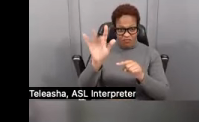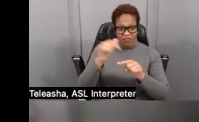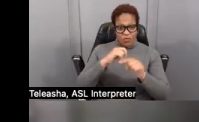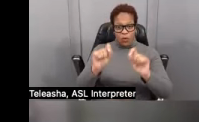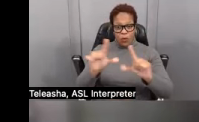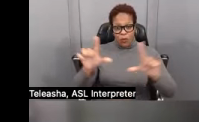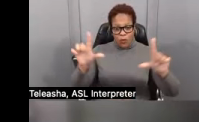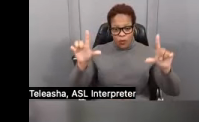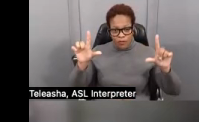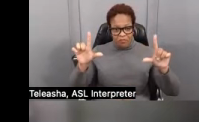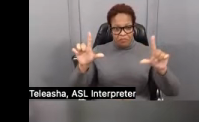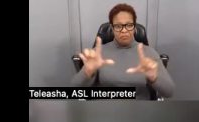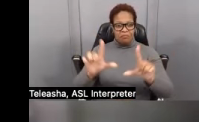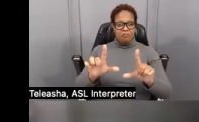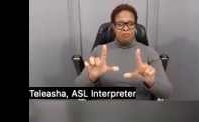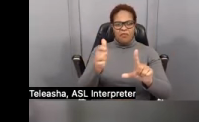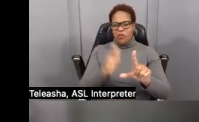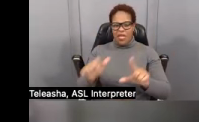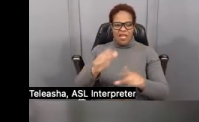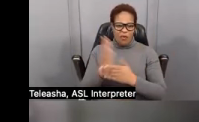for any portion of the presentation that has a screen share.